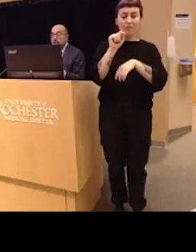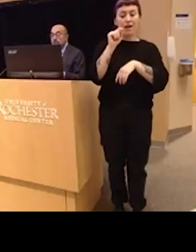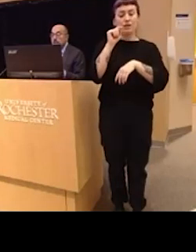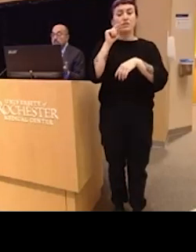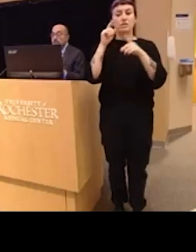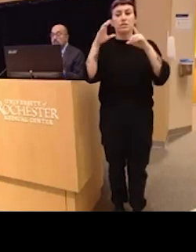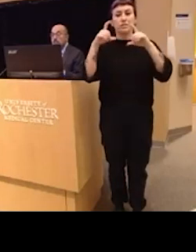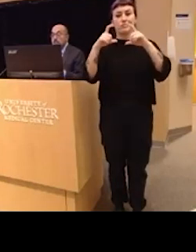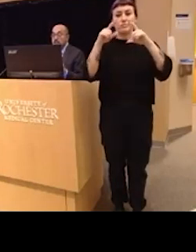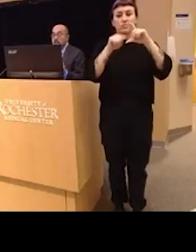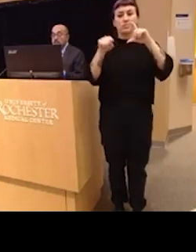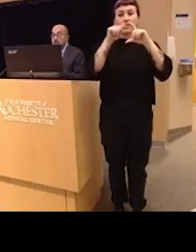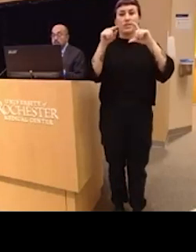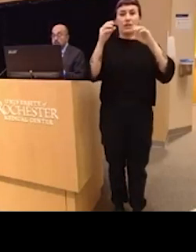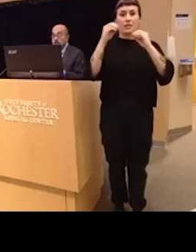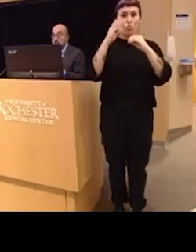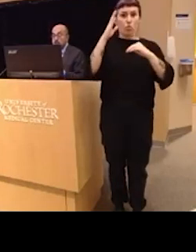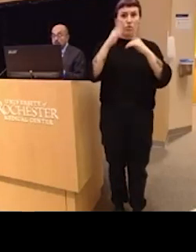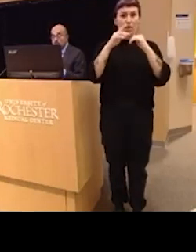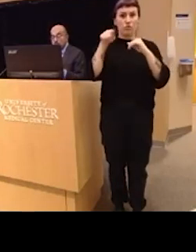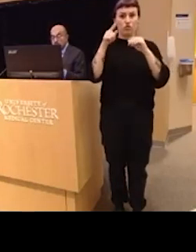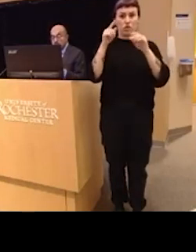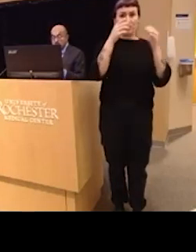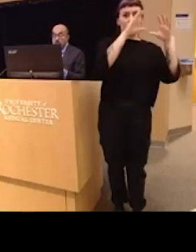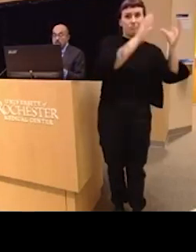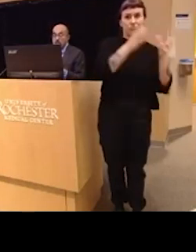greater than the individual sides of this equation here and the correlations between these are